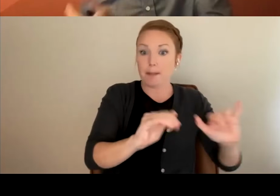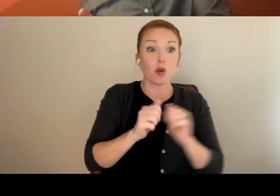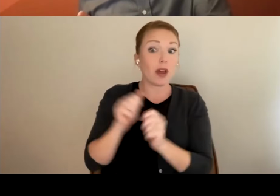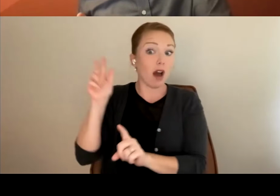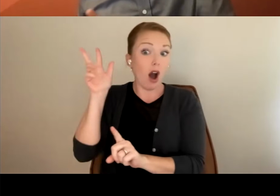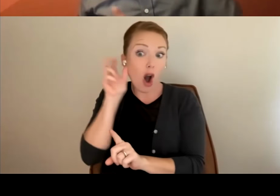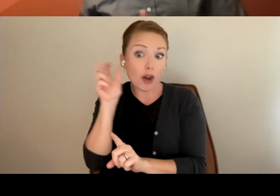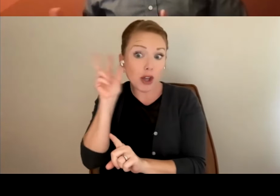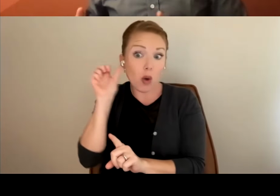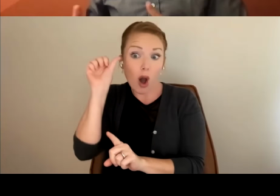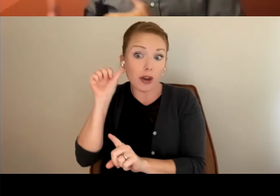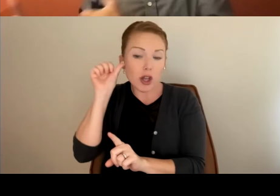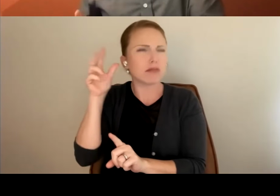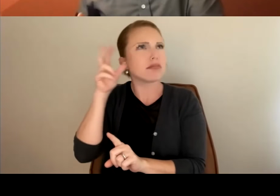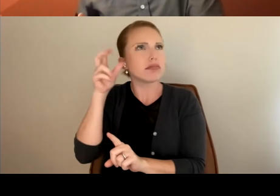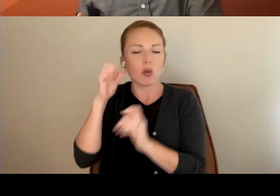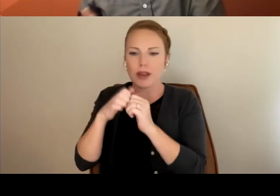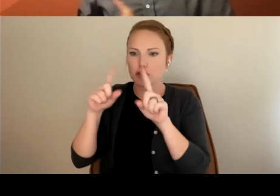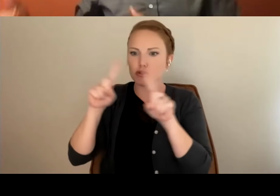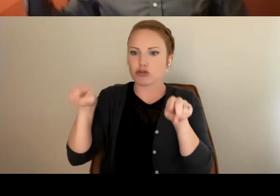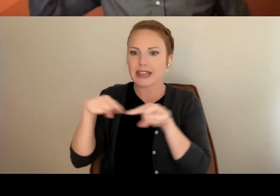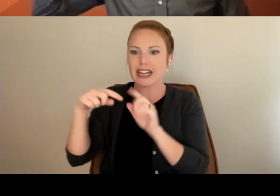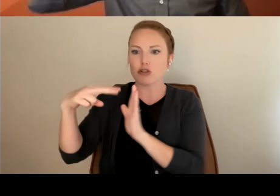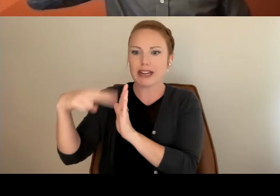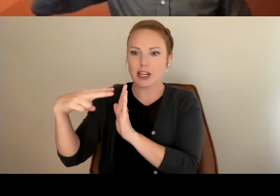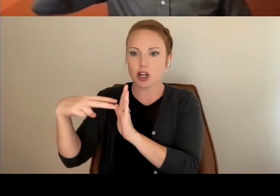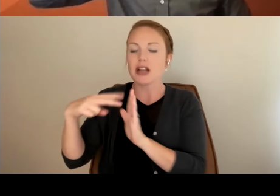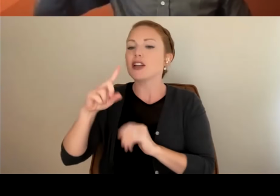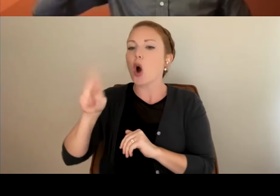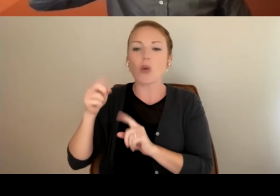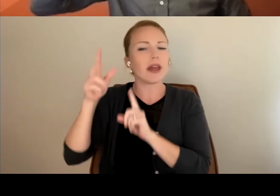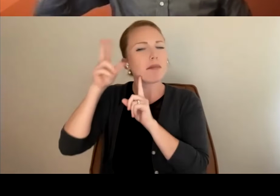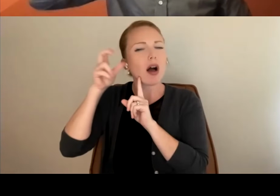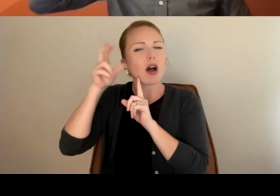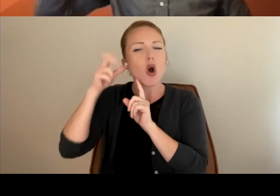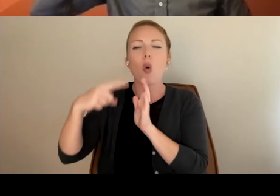like with screen readers it has to be serial processing - you're processing each bit of data